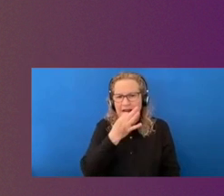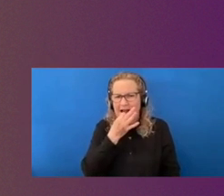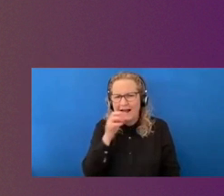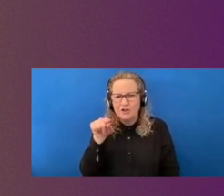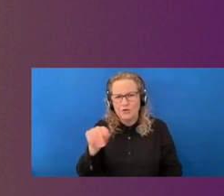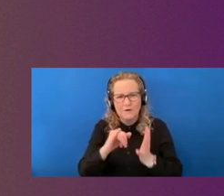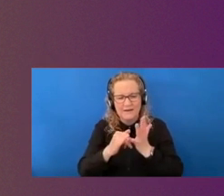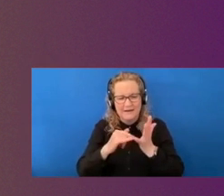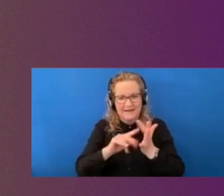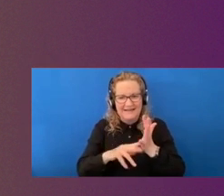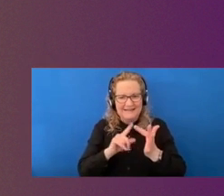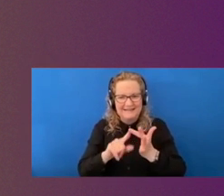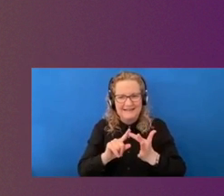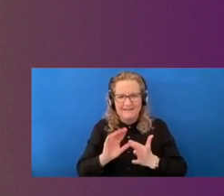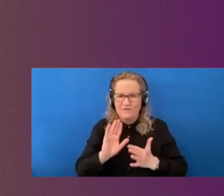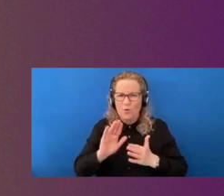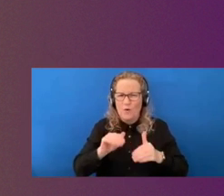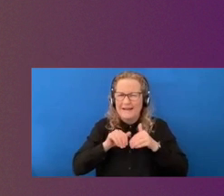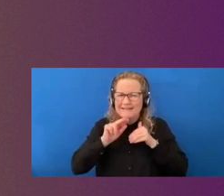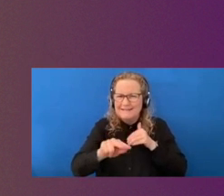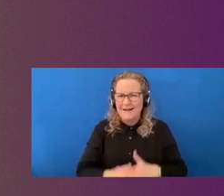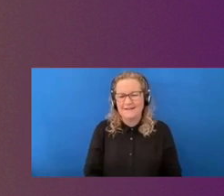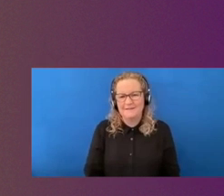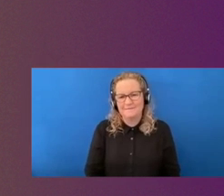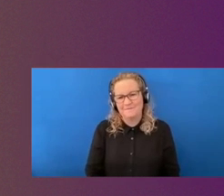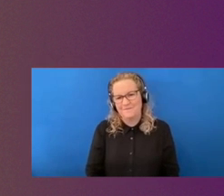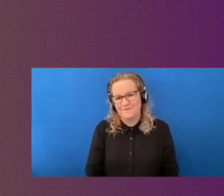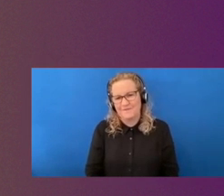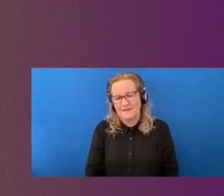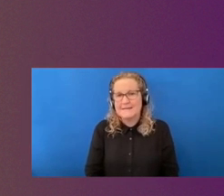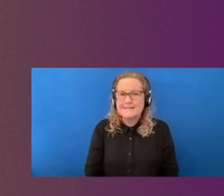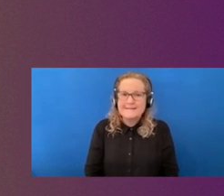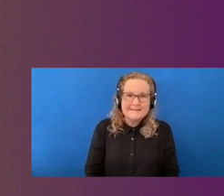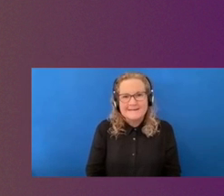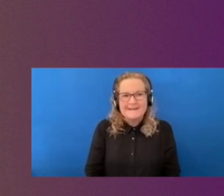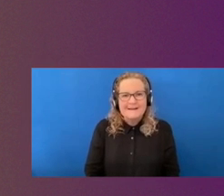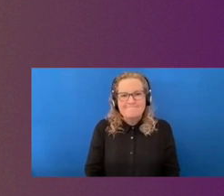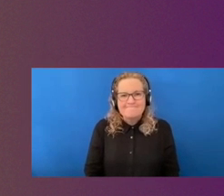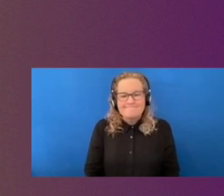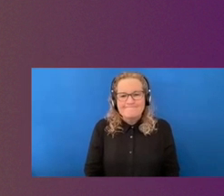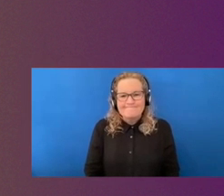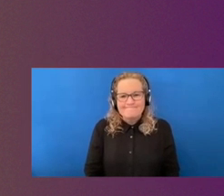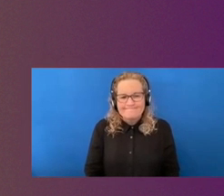what's your Remarkable sight my Remarkable insight would be just again to change that